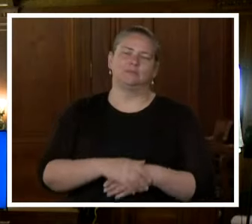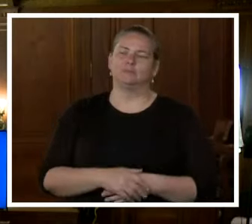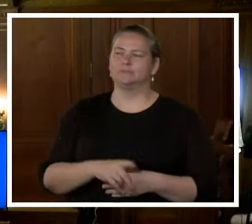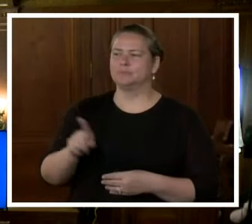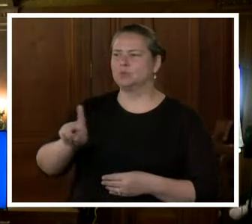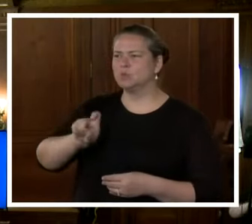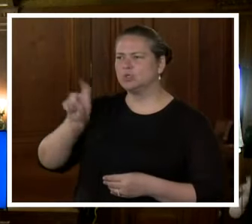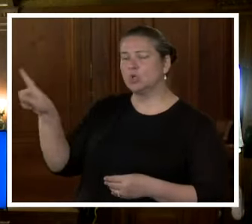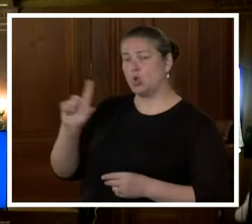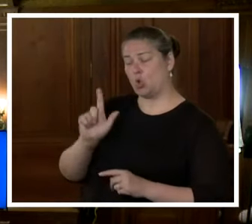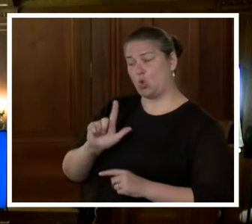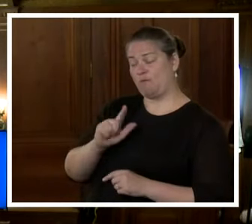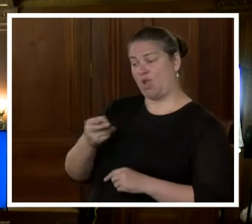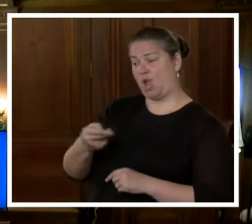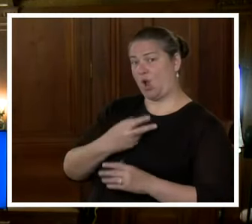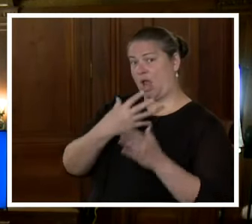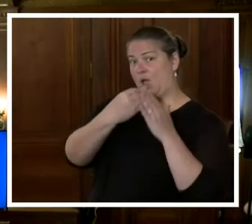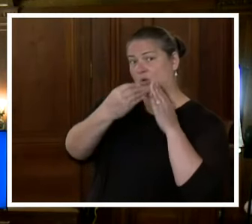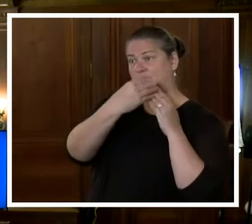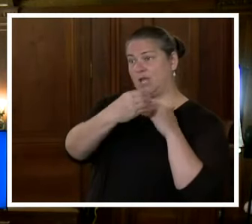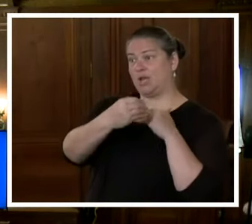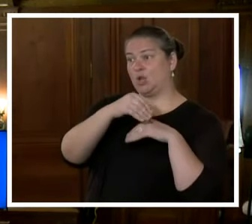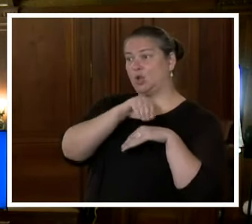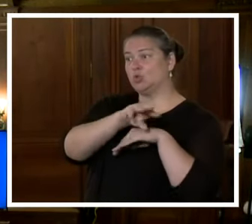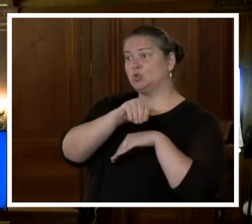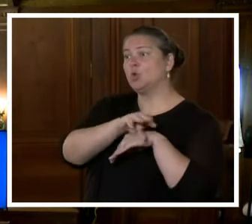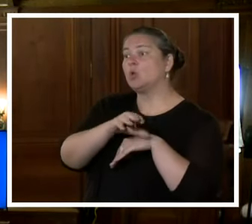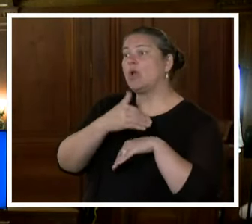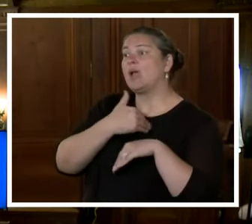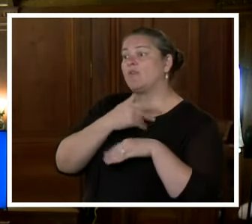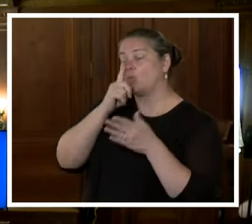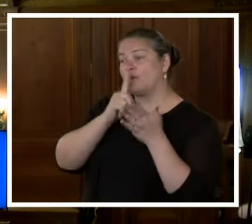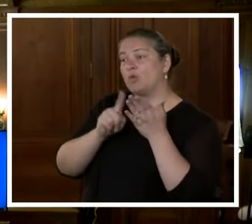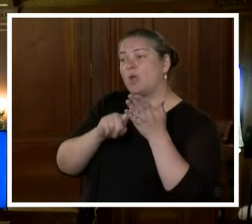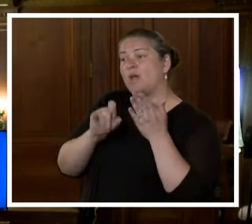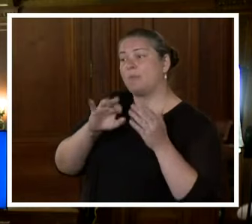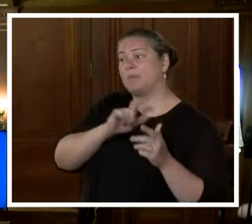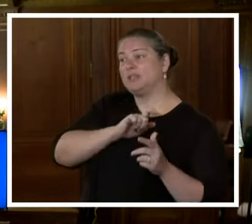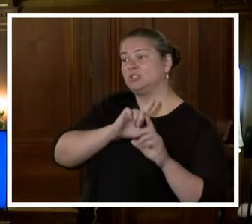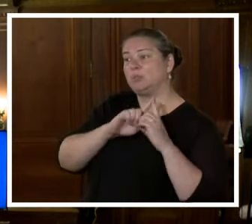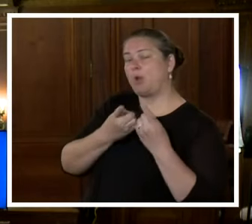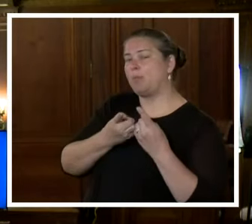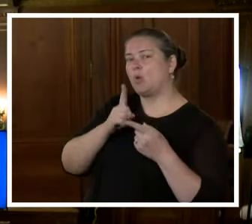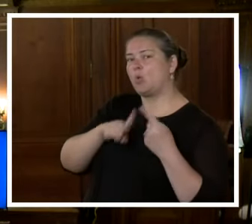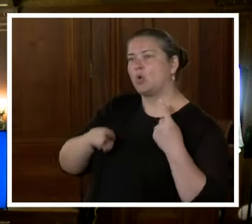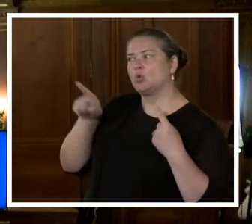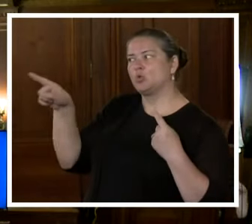LOOKING AT POLICIES AND PROCEDURES AND ALWAYS THINKING THAT WITH NEW TECHNOLOGY AND NEW